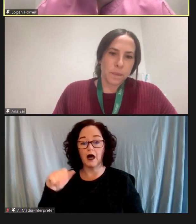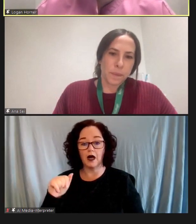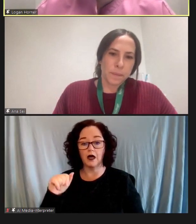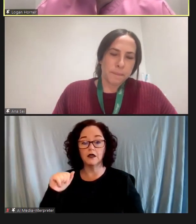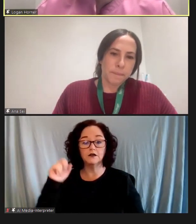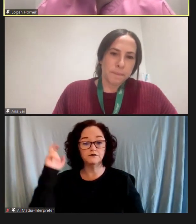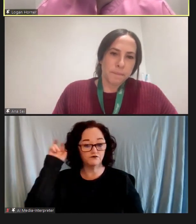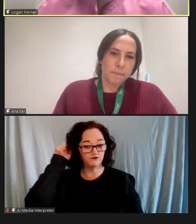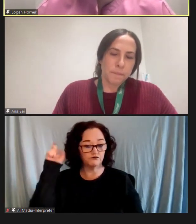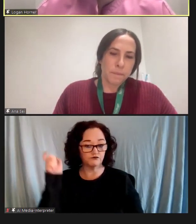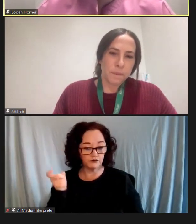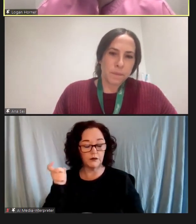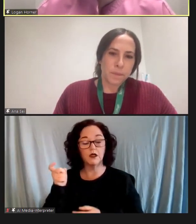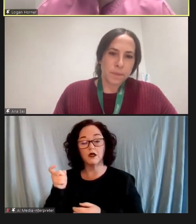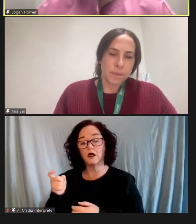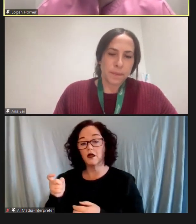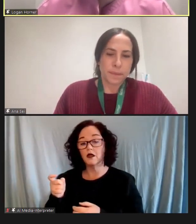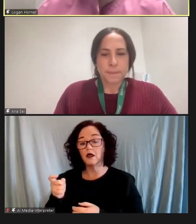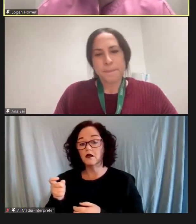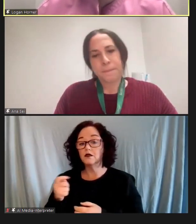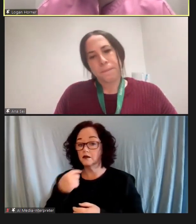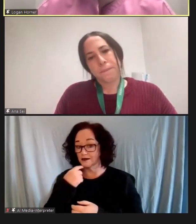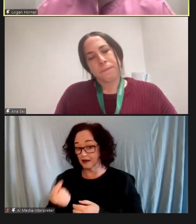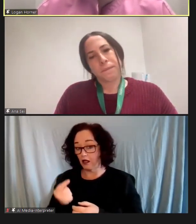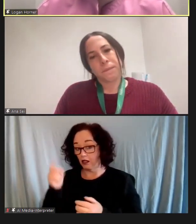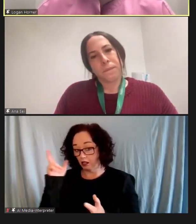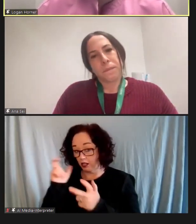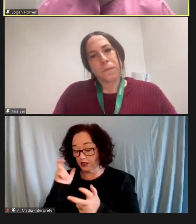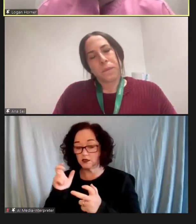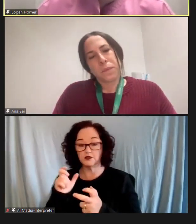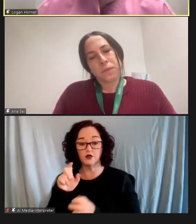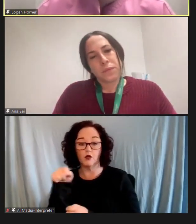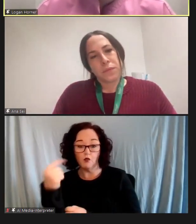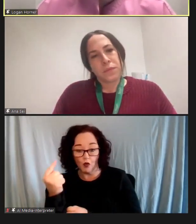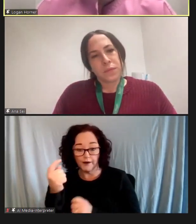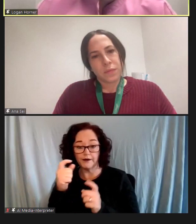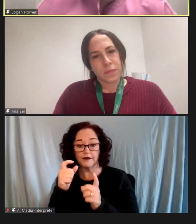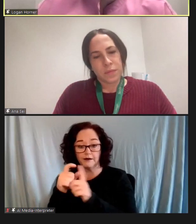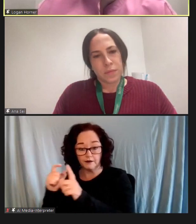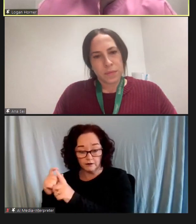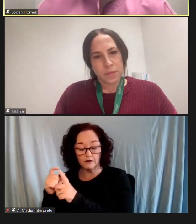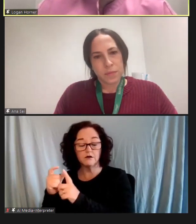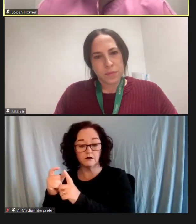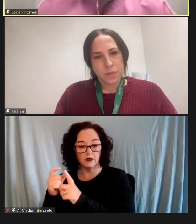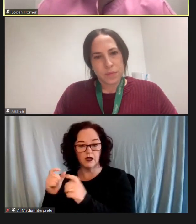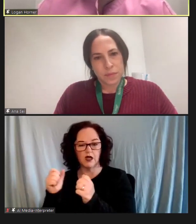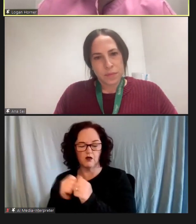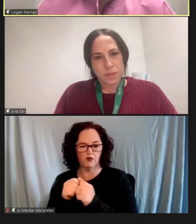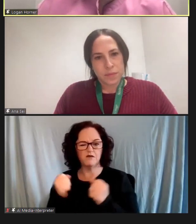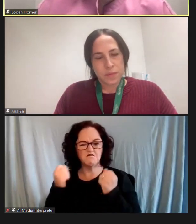listen to single words with multi-talker